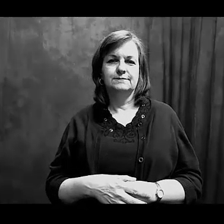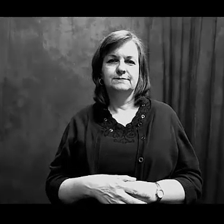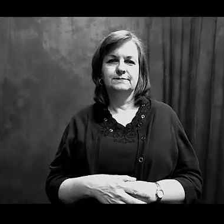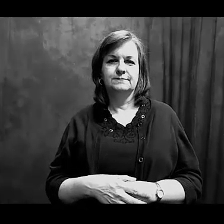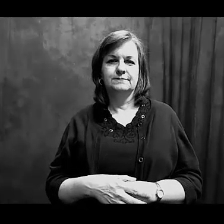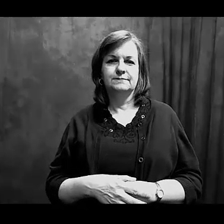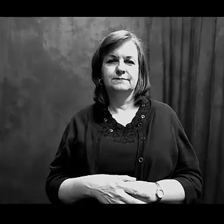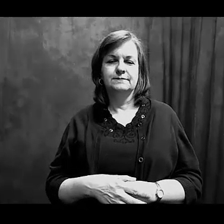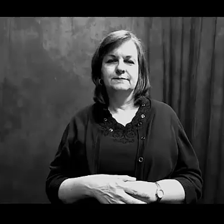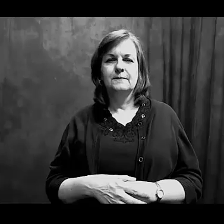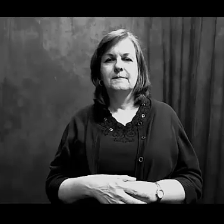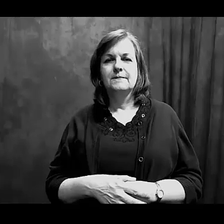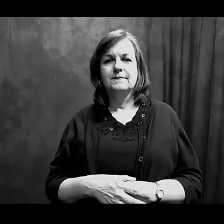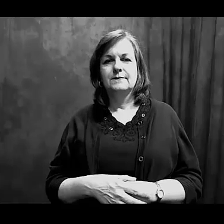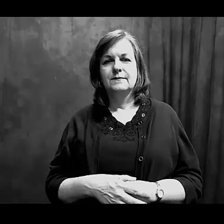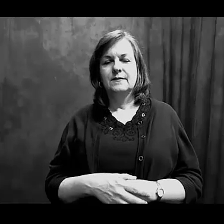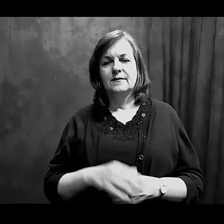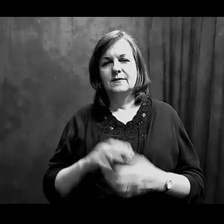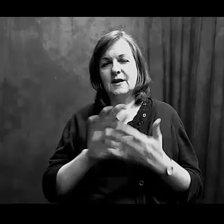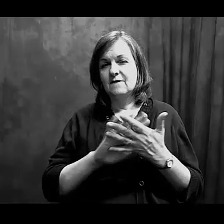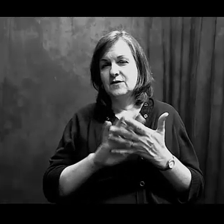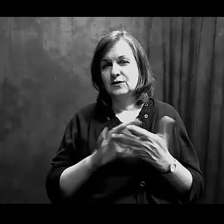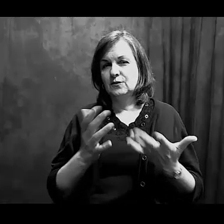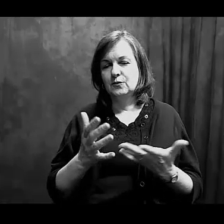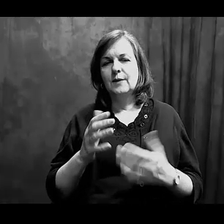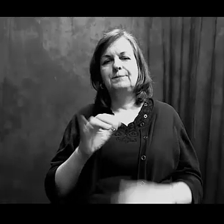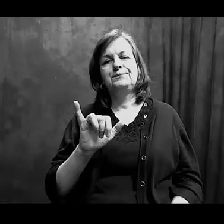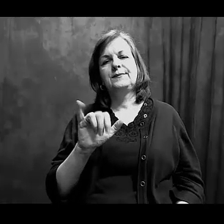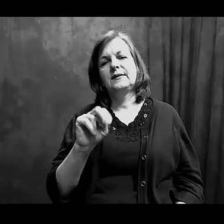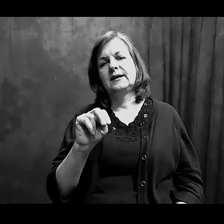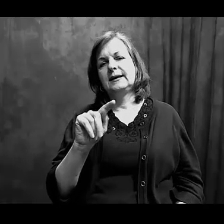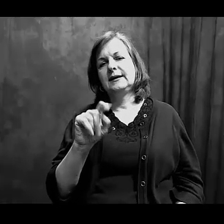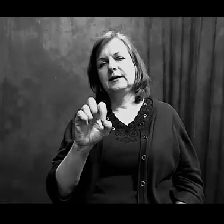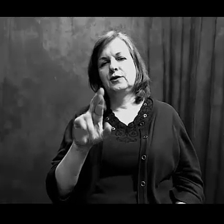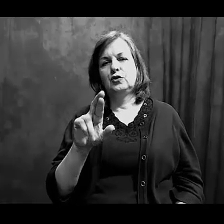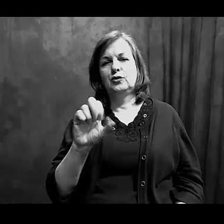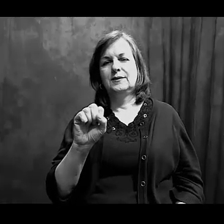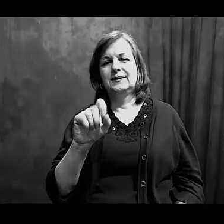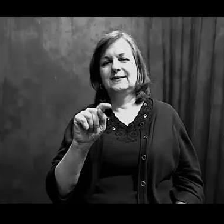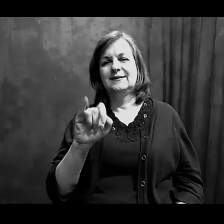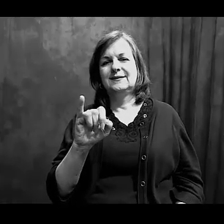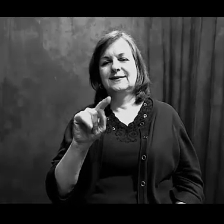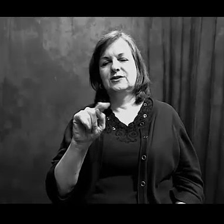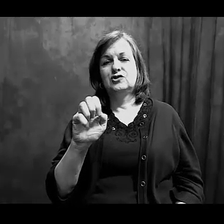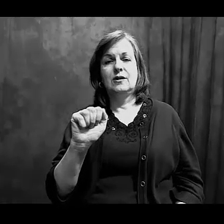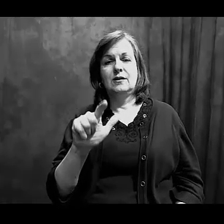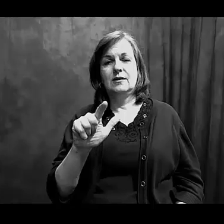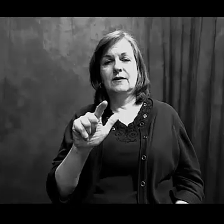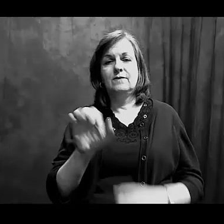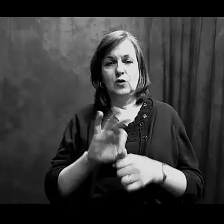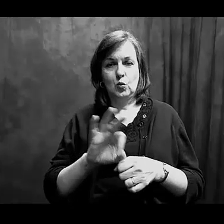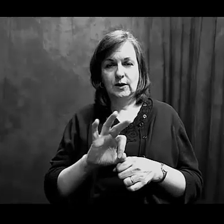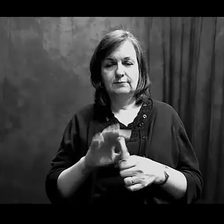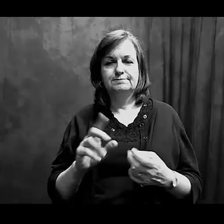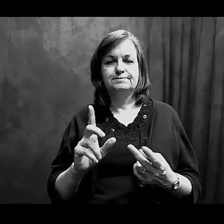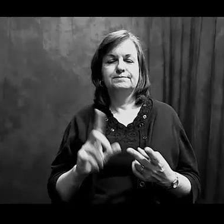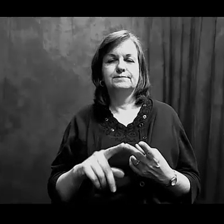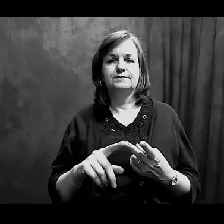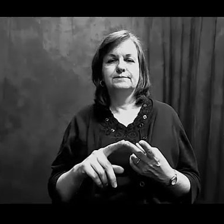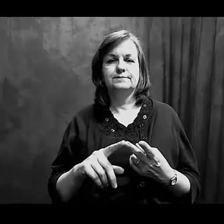in particular were looking at filtering interstitial fluid